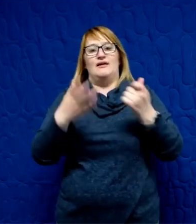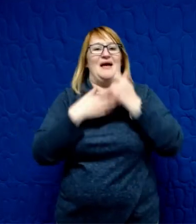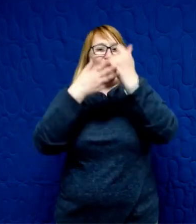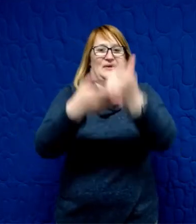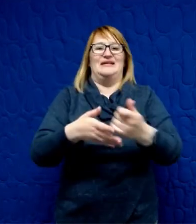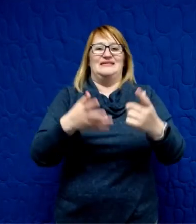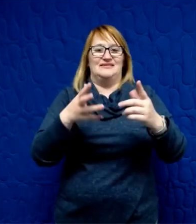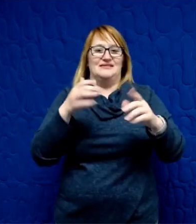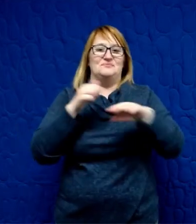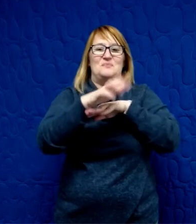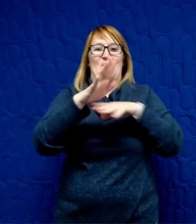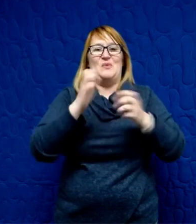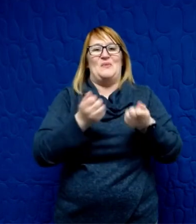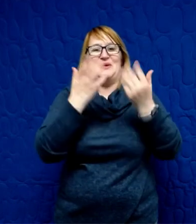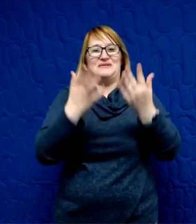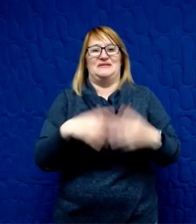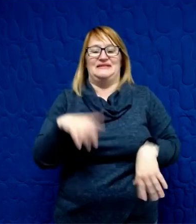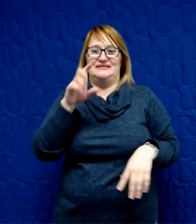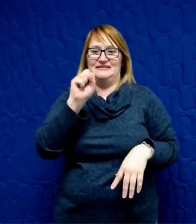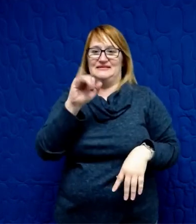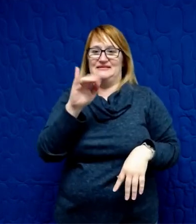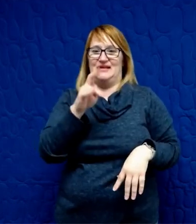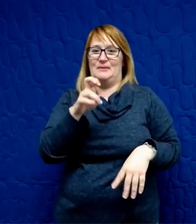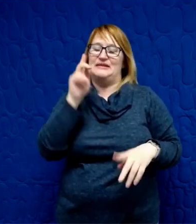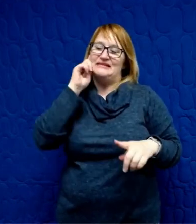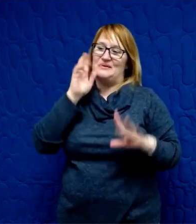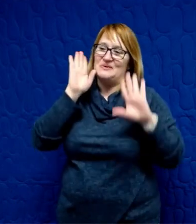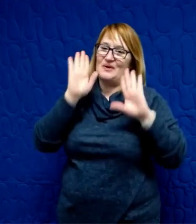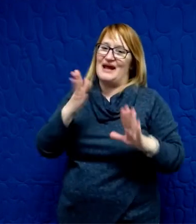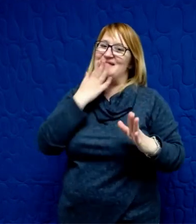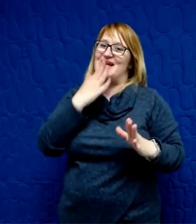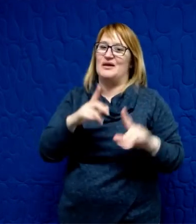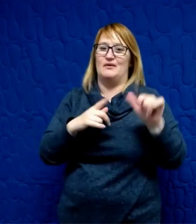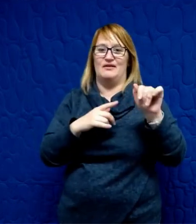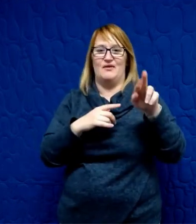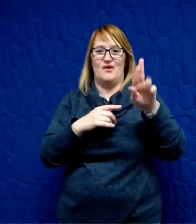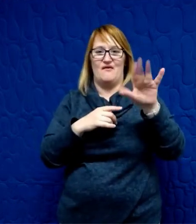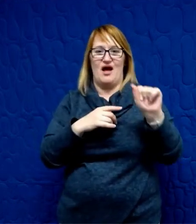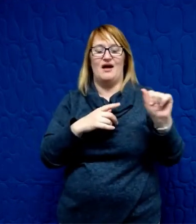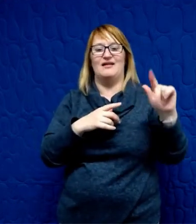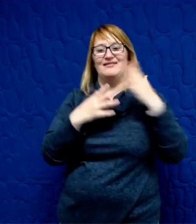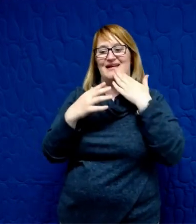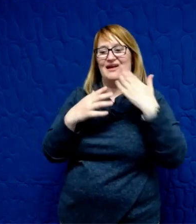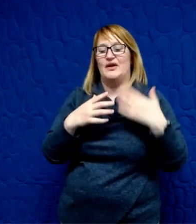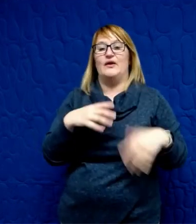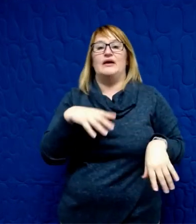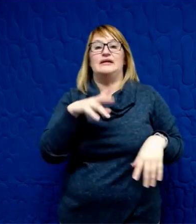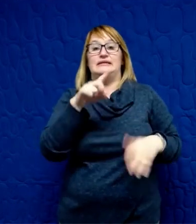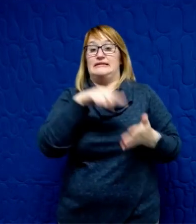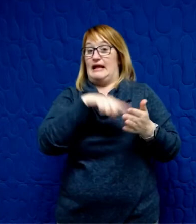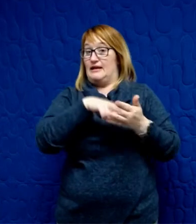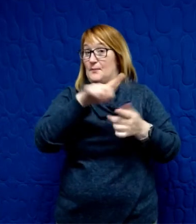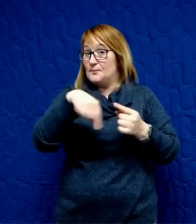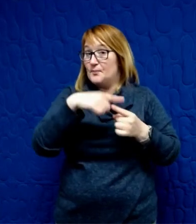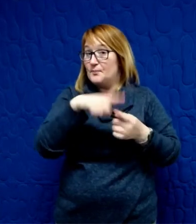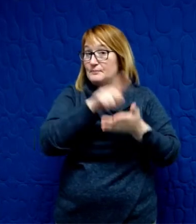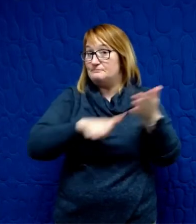in. Sounds great thanks everybody again. Your deadline is a week from today so